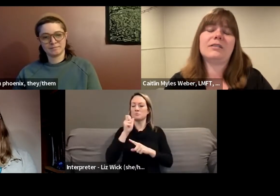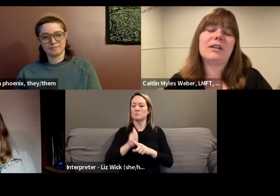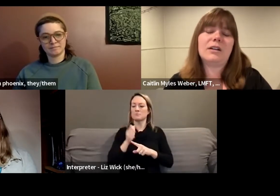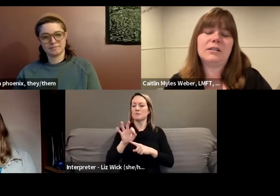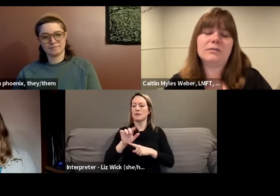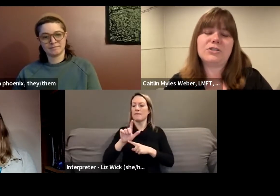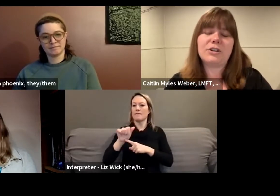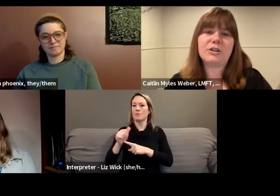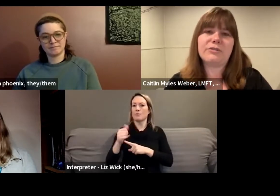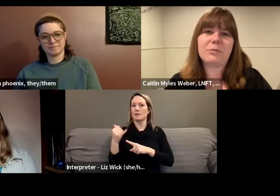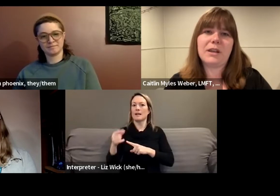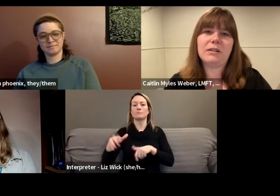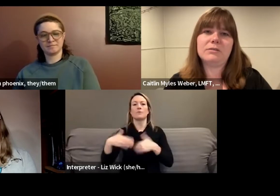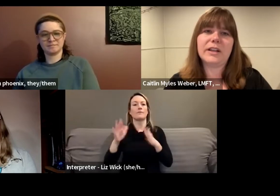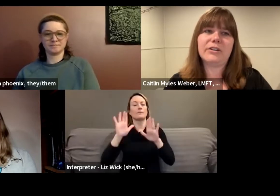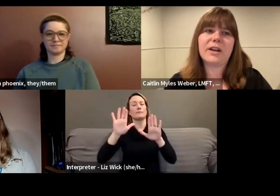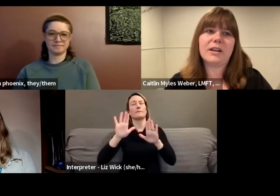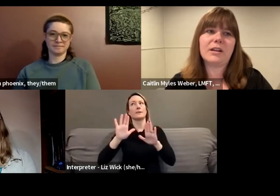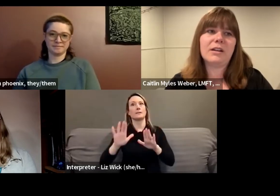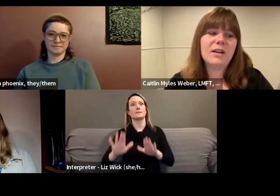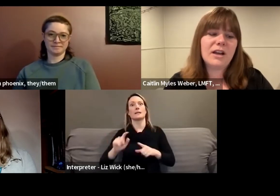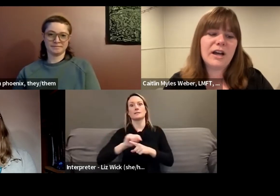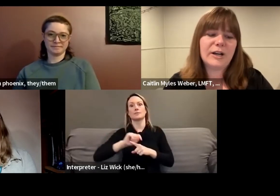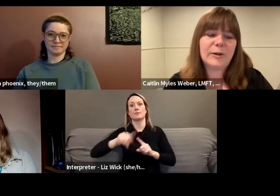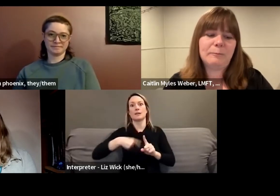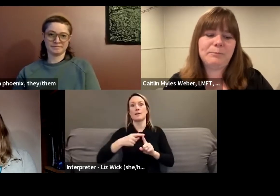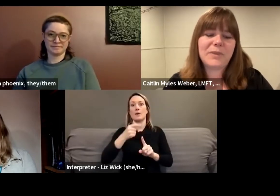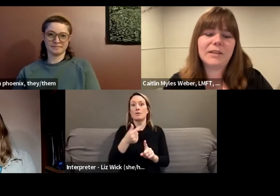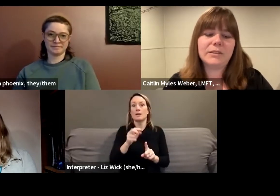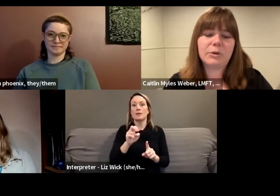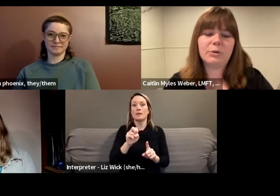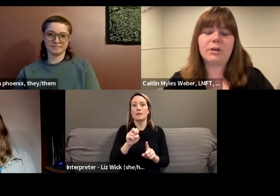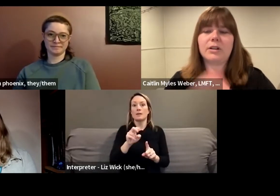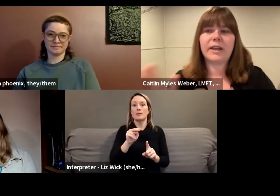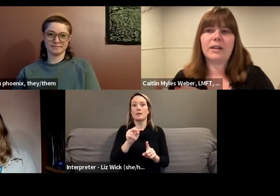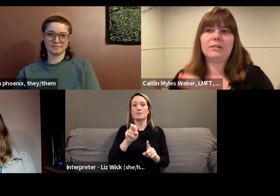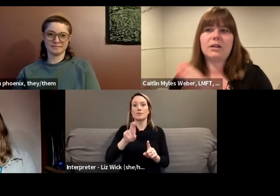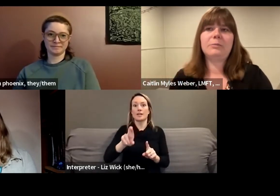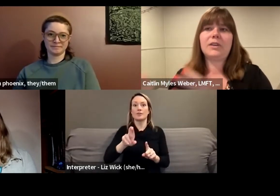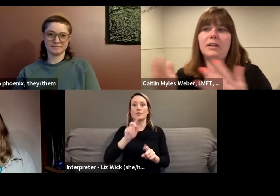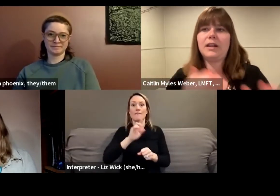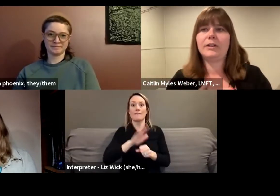on gender affirming letter writing. And so a client comes in